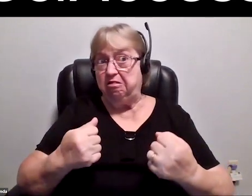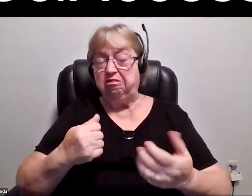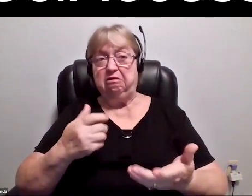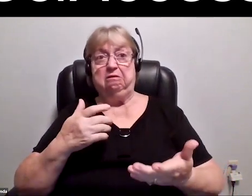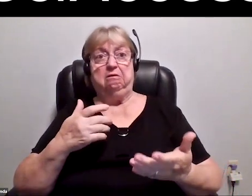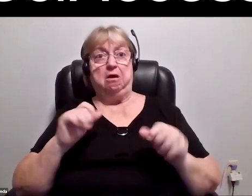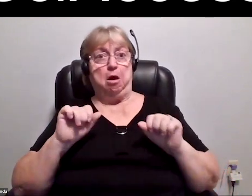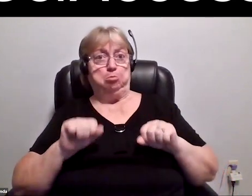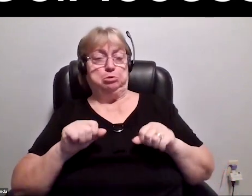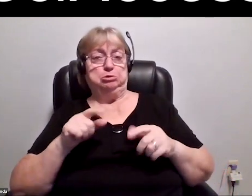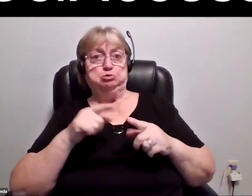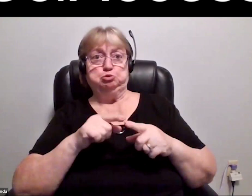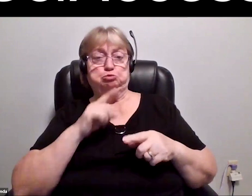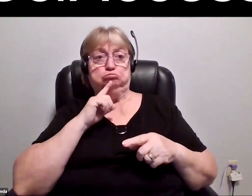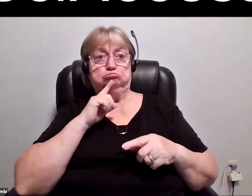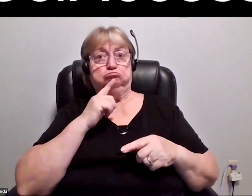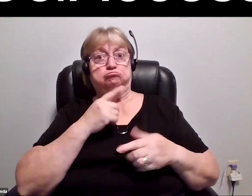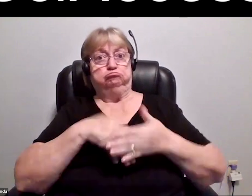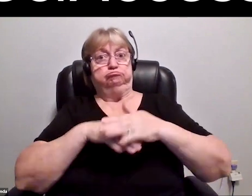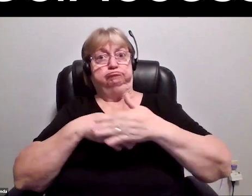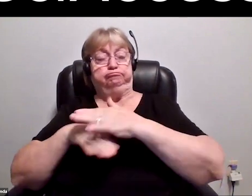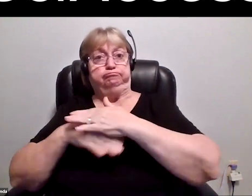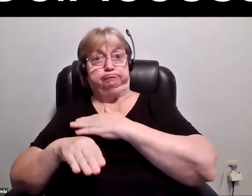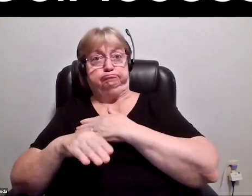to satisfactorily reproduce, excel, or behave.